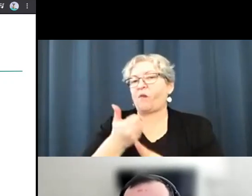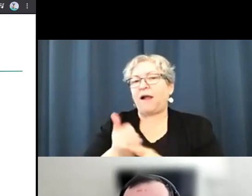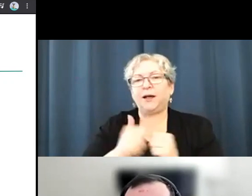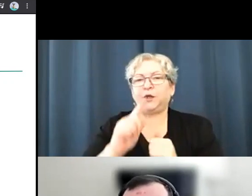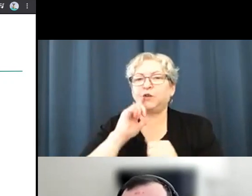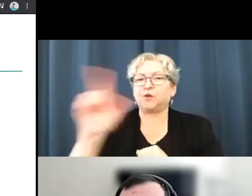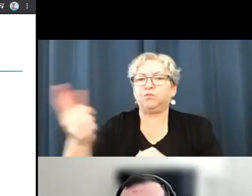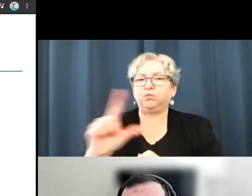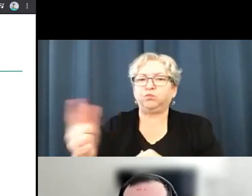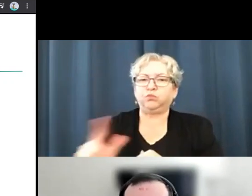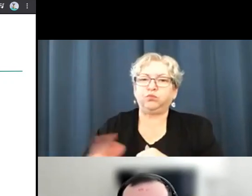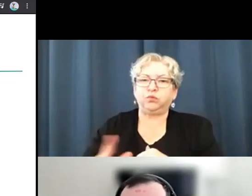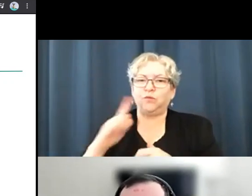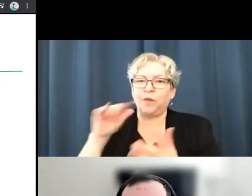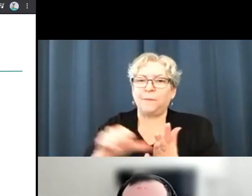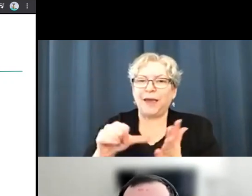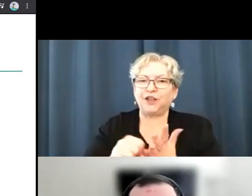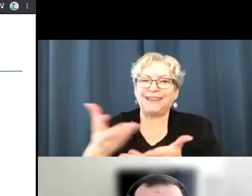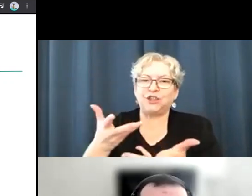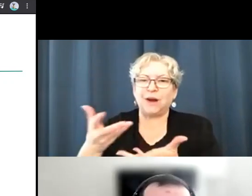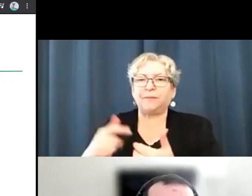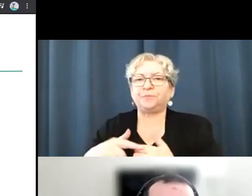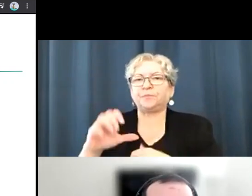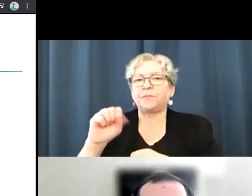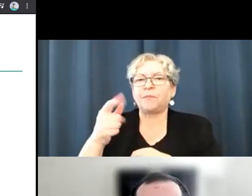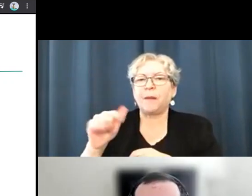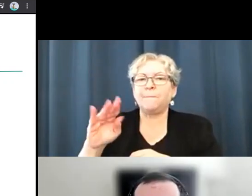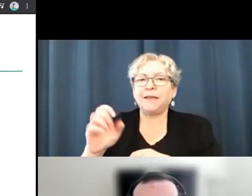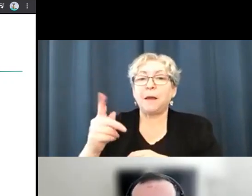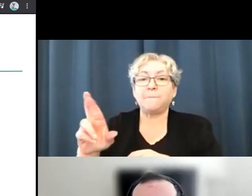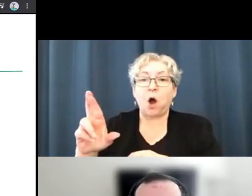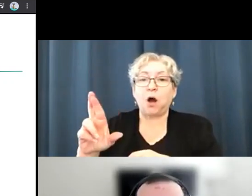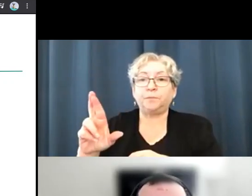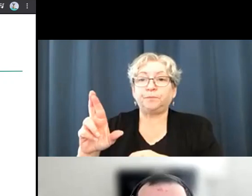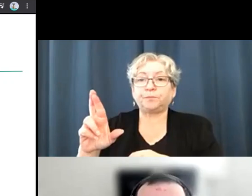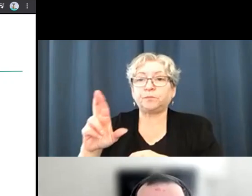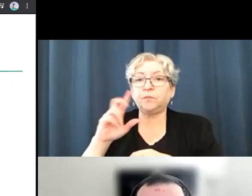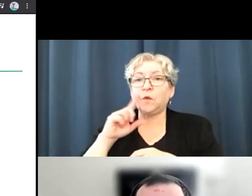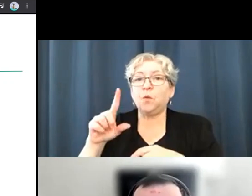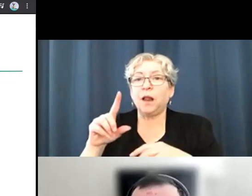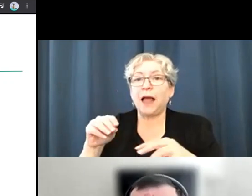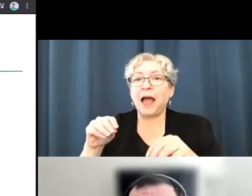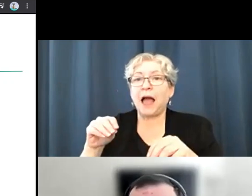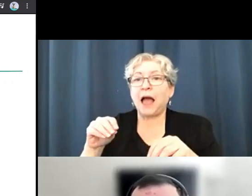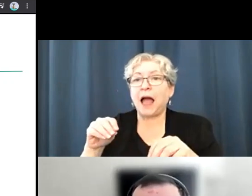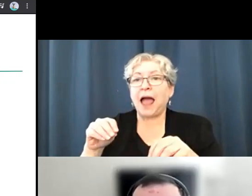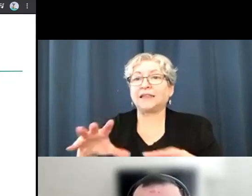through the interactive parts of the page. Space Bar will activate an element. And so, if you hover on a link with the keyboard